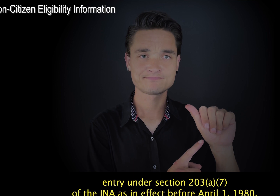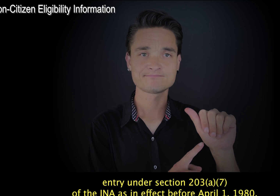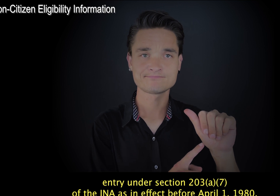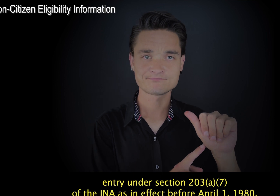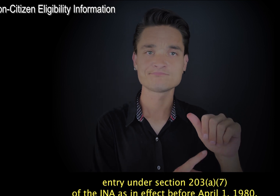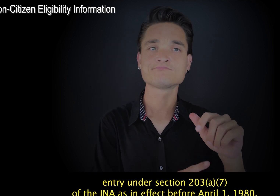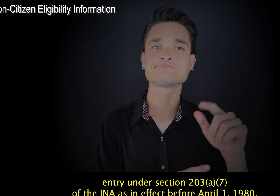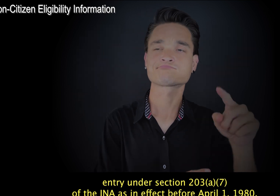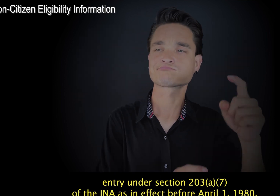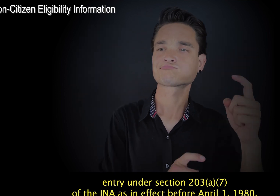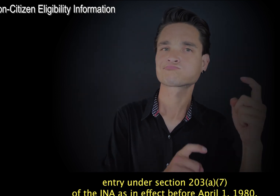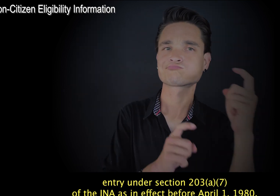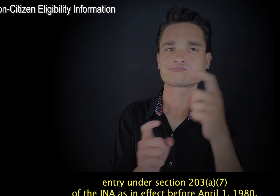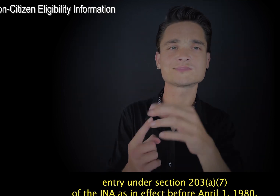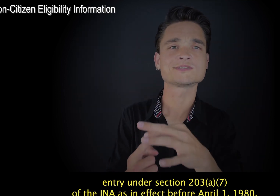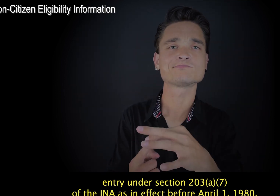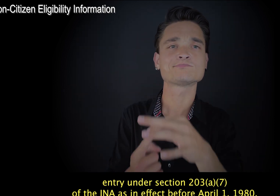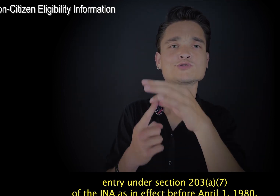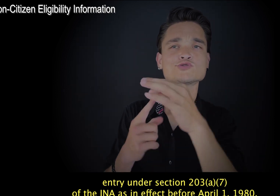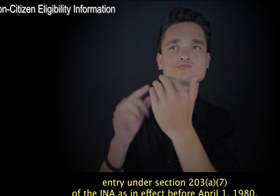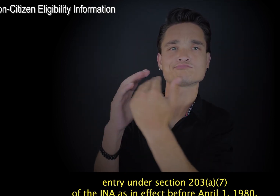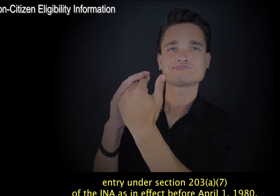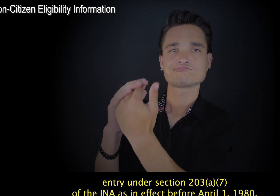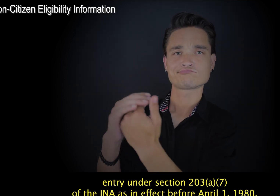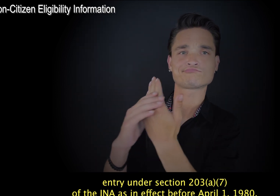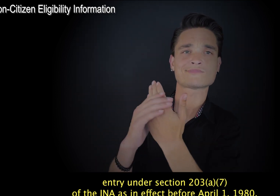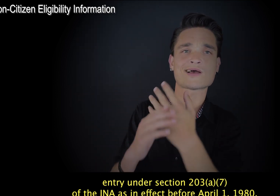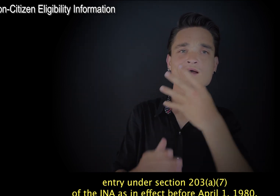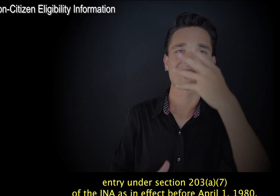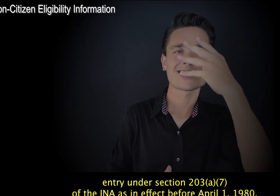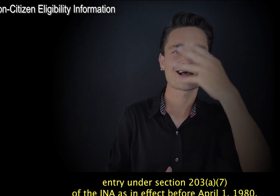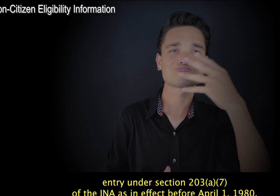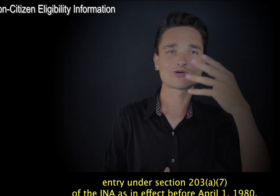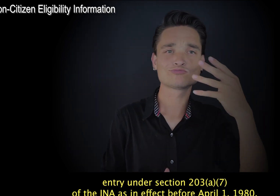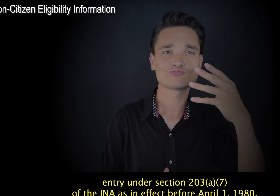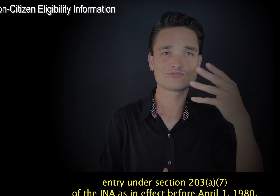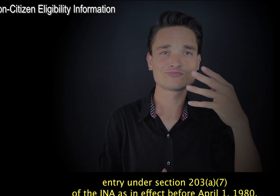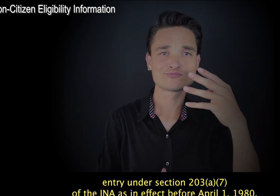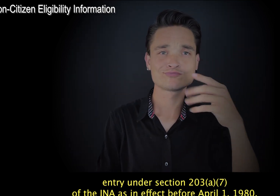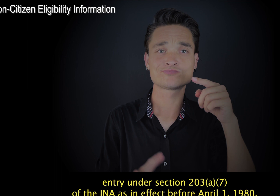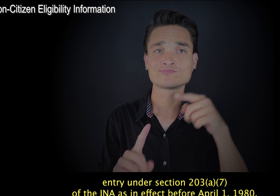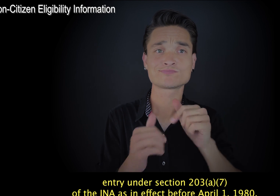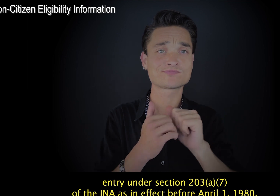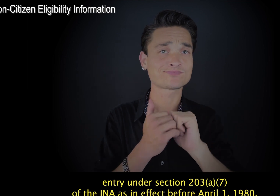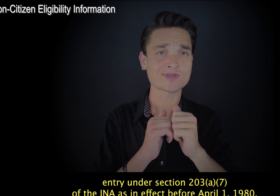entry under section 203(a)(7) of the INA as in effect before April 1, 1980.